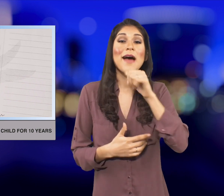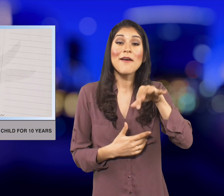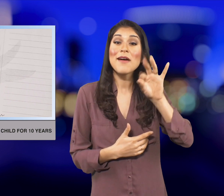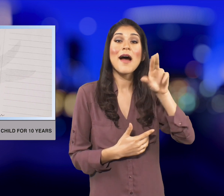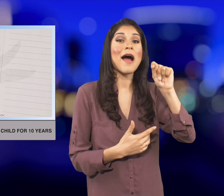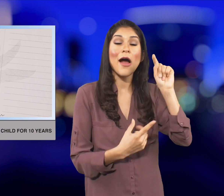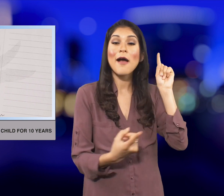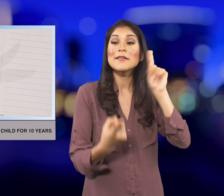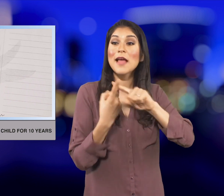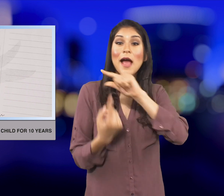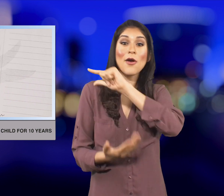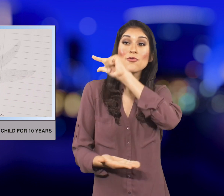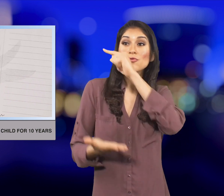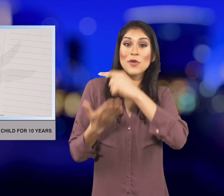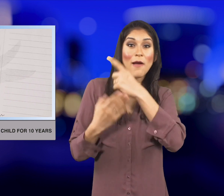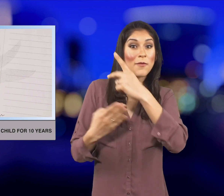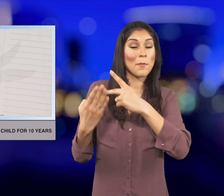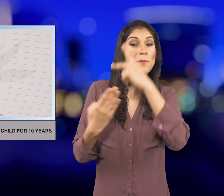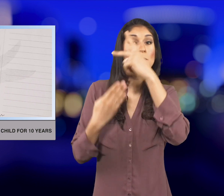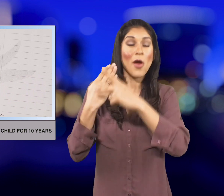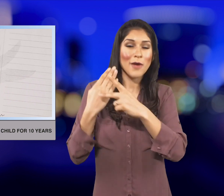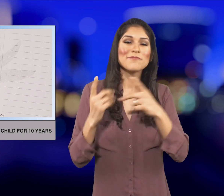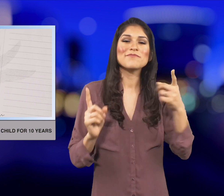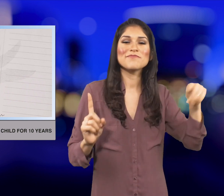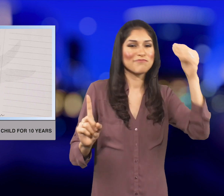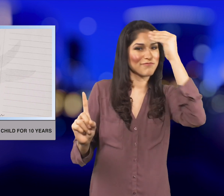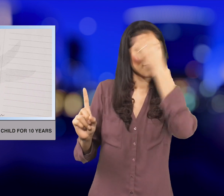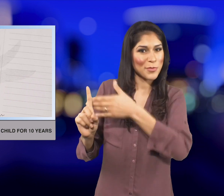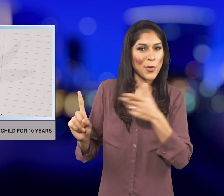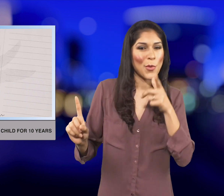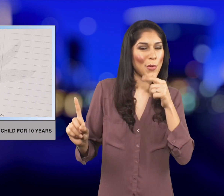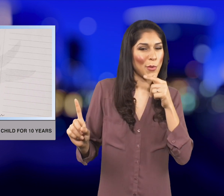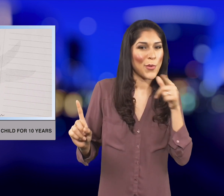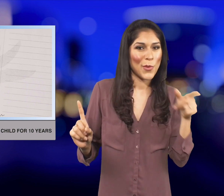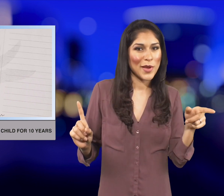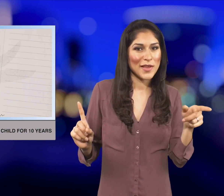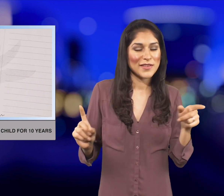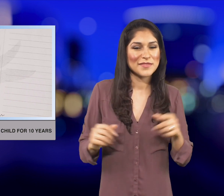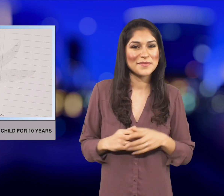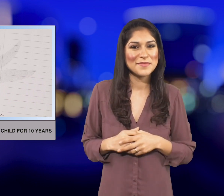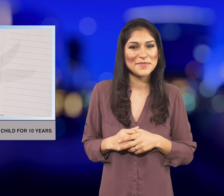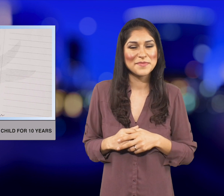he graduated from the program.